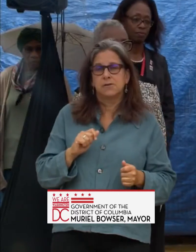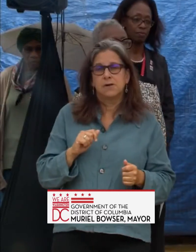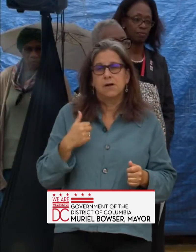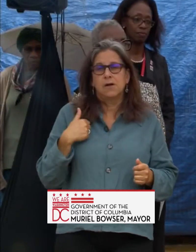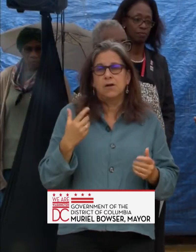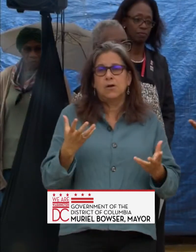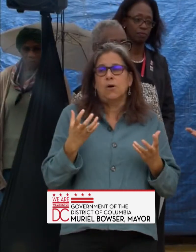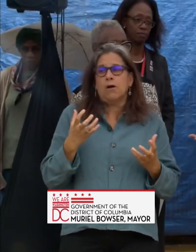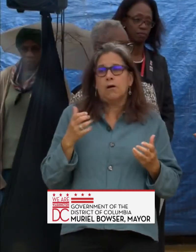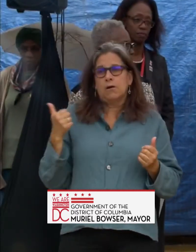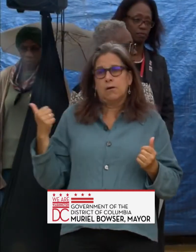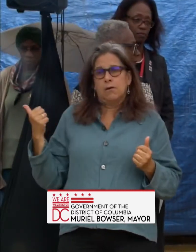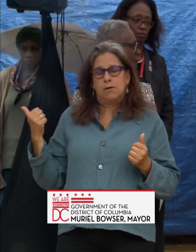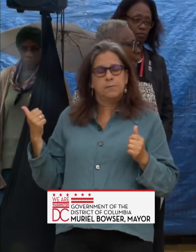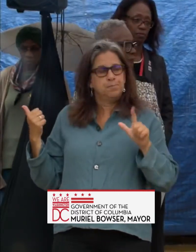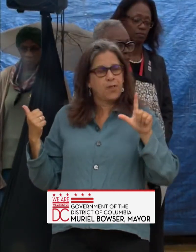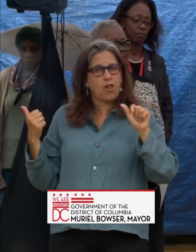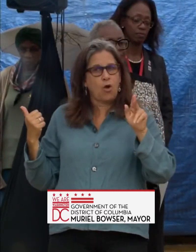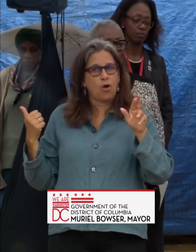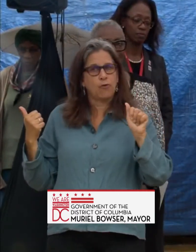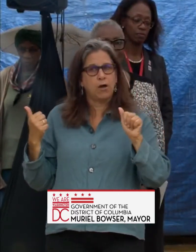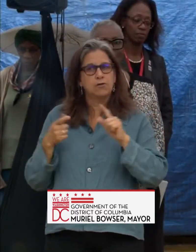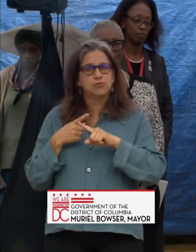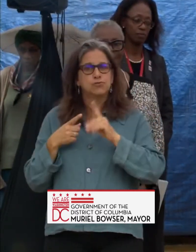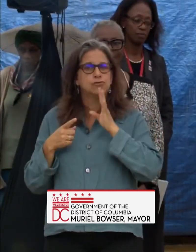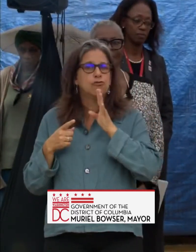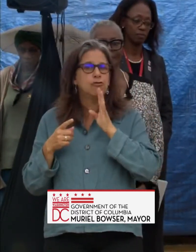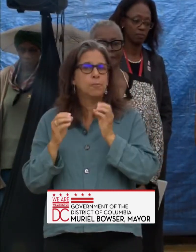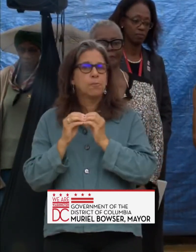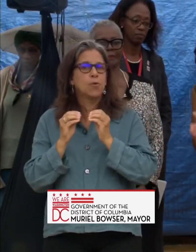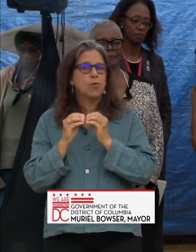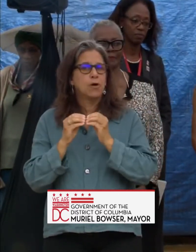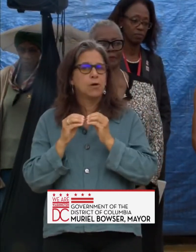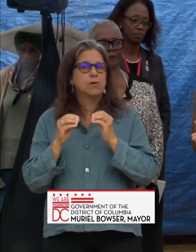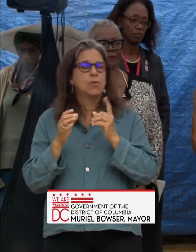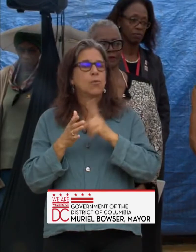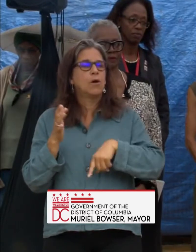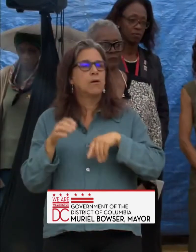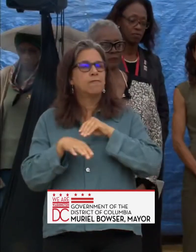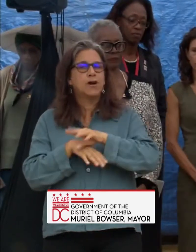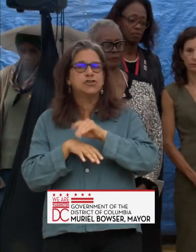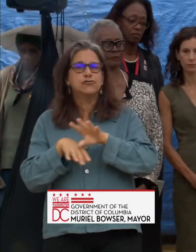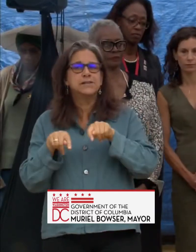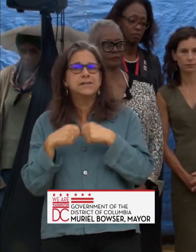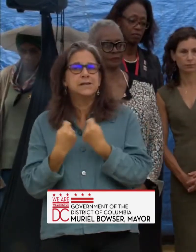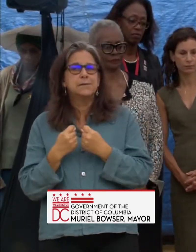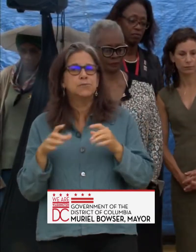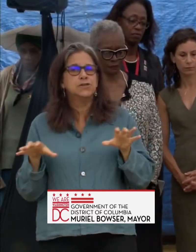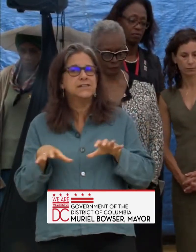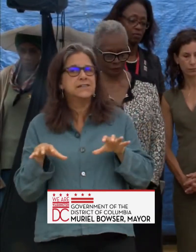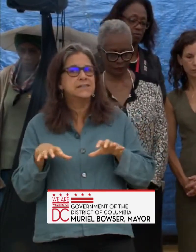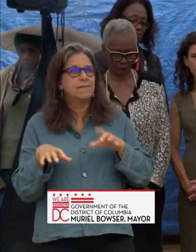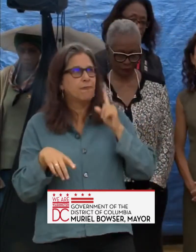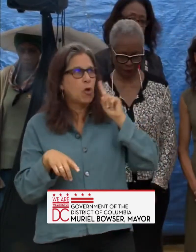WORK THAT THE ADVISORY TEAMS HAVE DONE IN DISCUSSING HOW THIS SHORT-TERM FAMILY HOUSING FACILITY WILL BE OPERATED AND